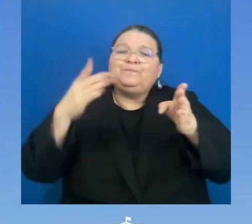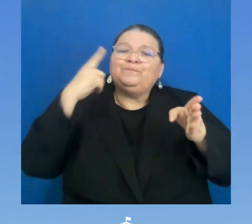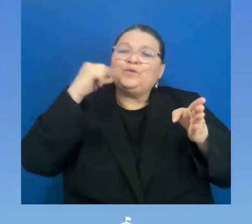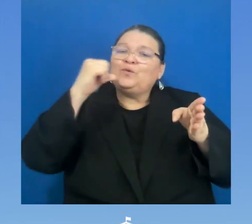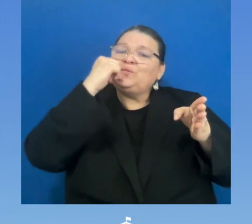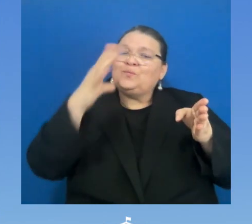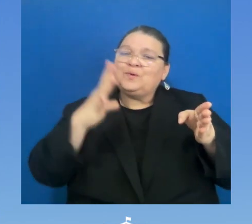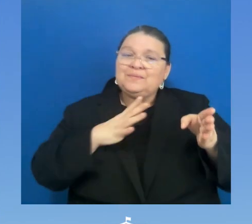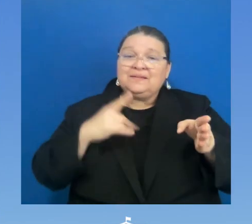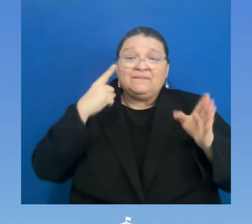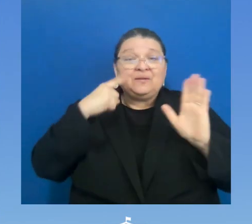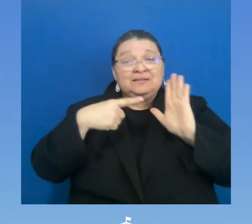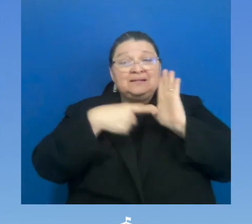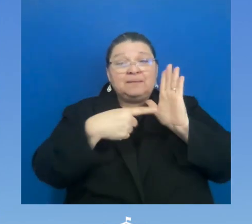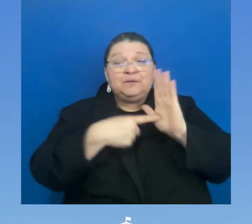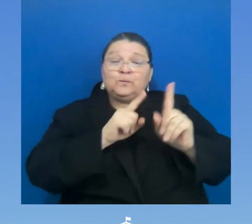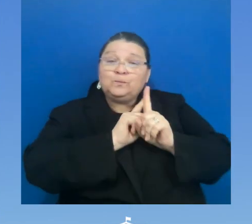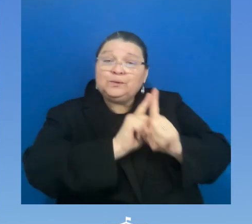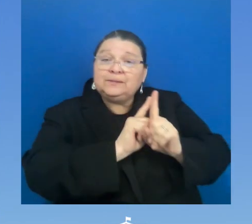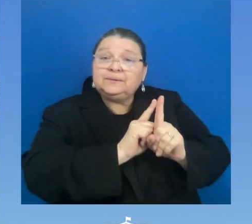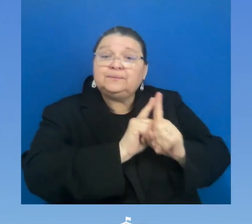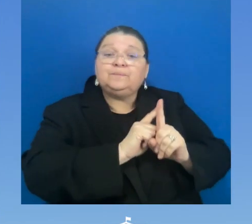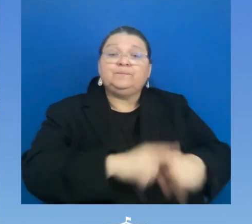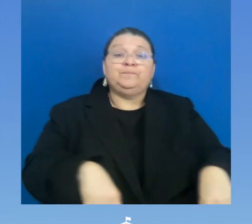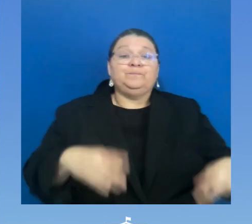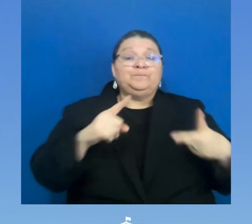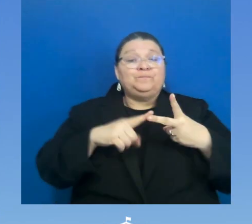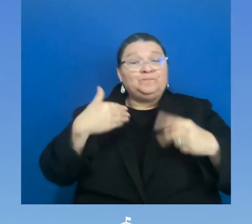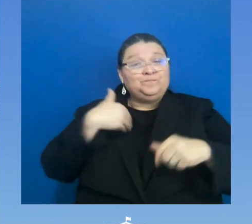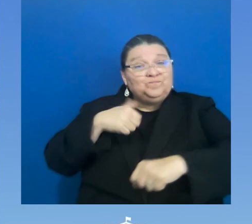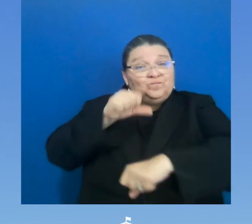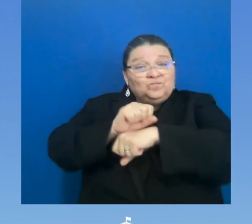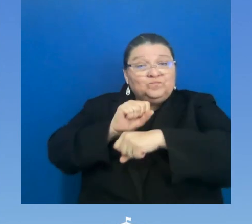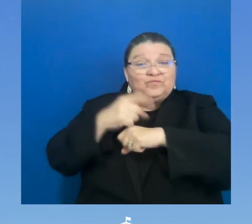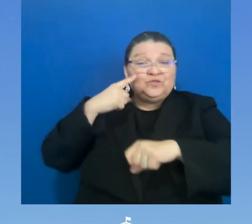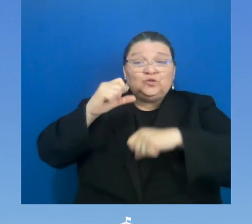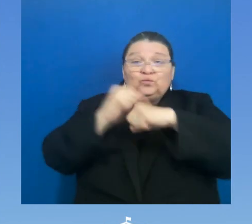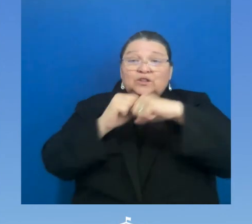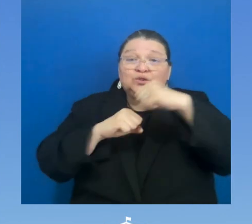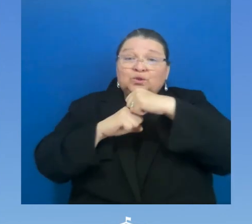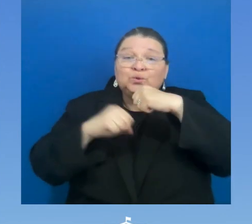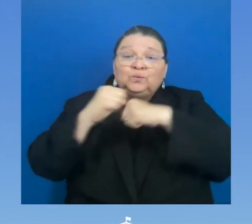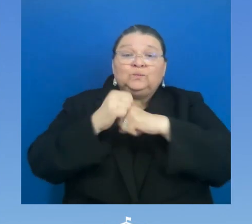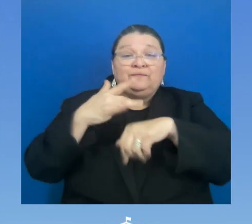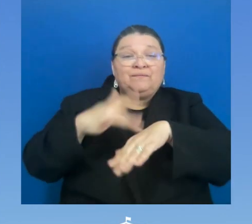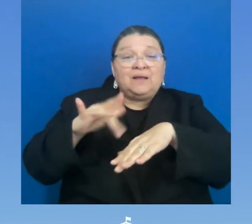jobs that we're creating right now here in the United States. It means creating good jobs in every industry,